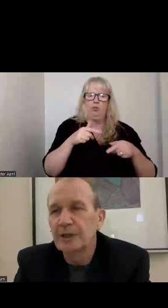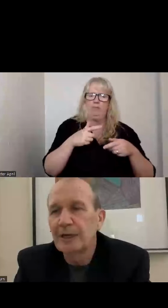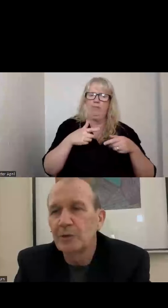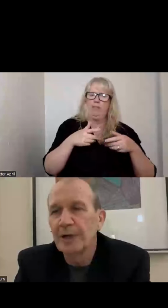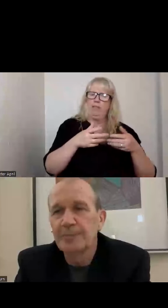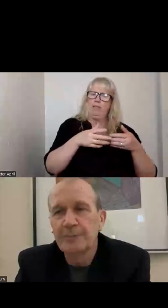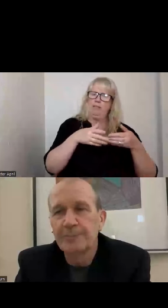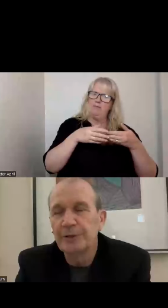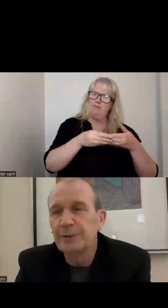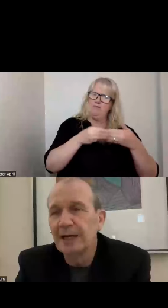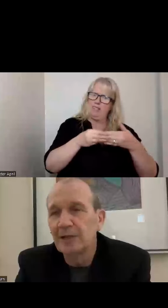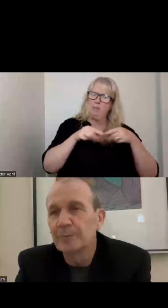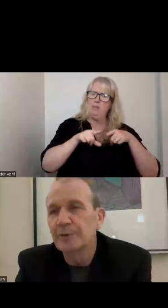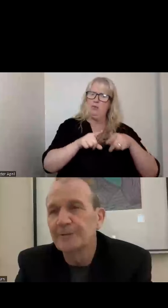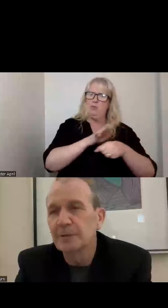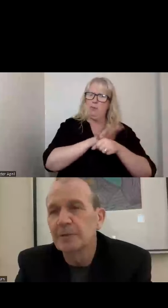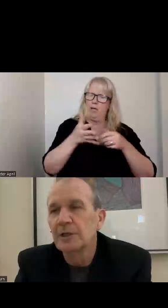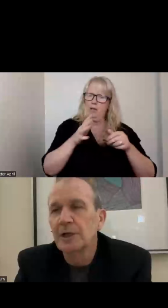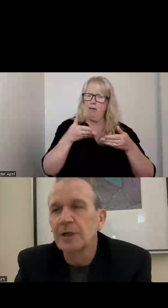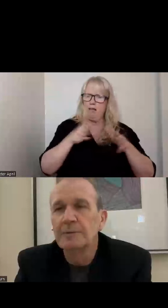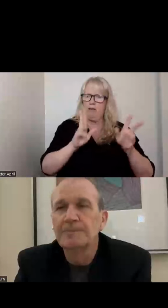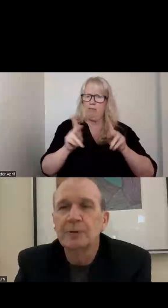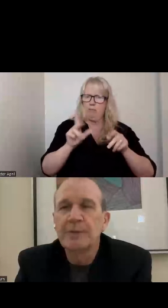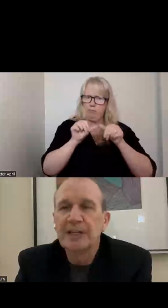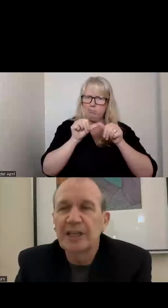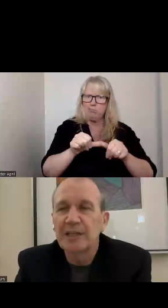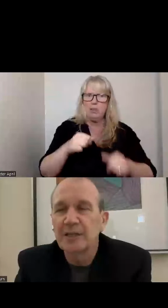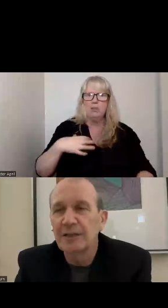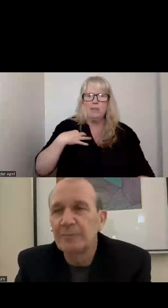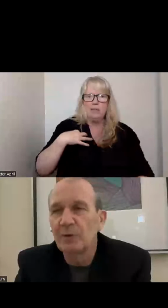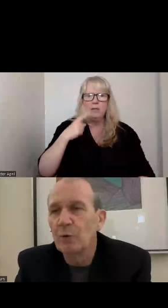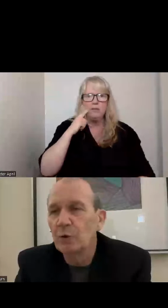THAT ALLOWED MANY PEOPLE TO BE ELIGIBLE FOR MEDICAID THAT WILL